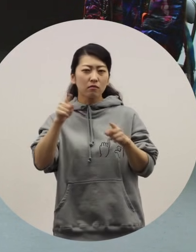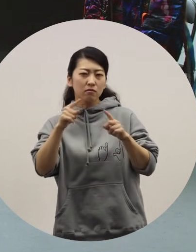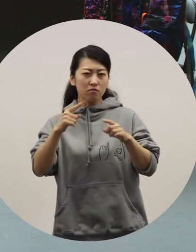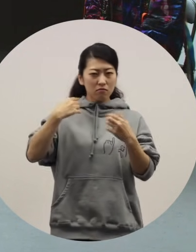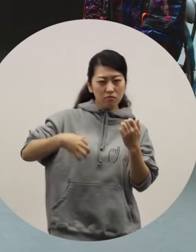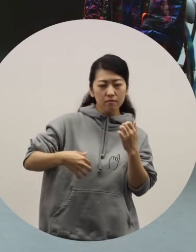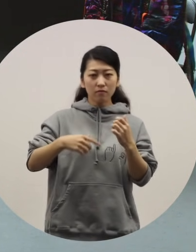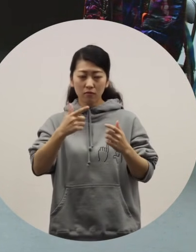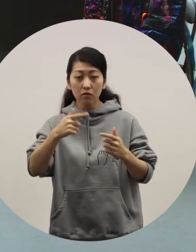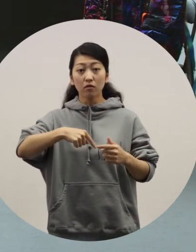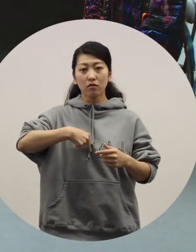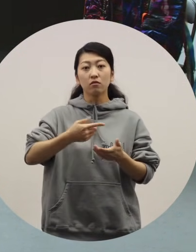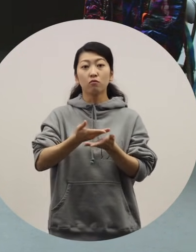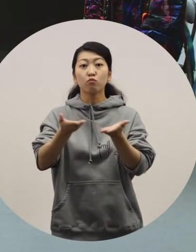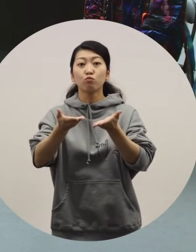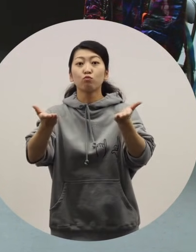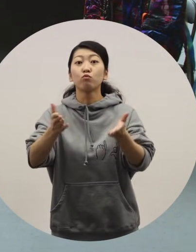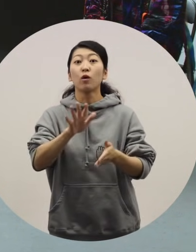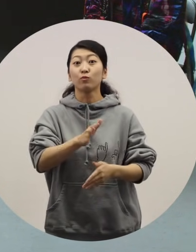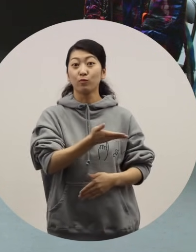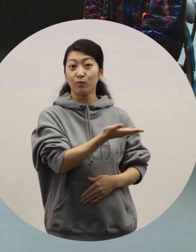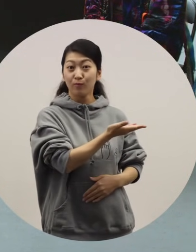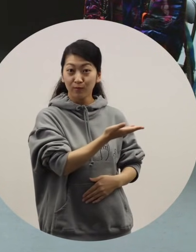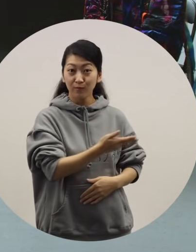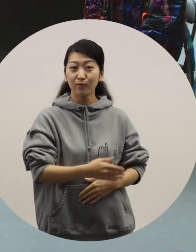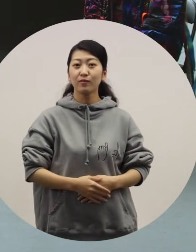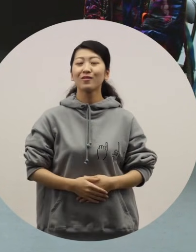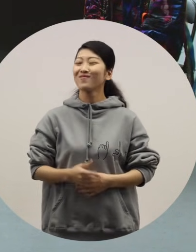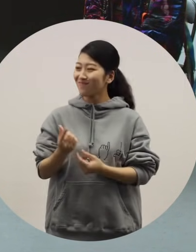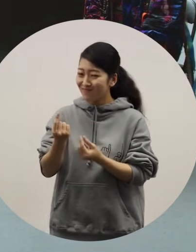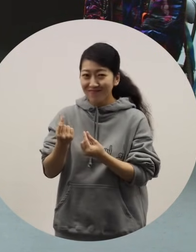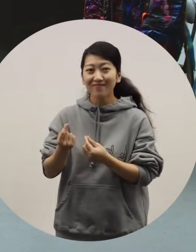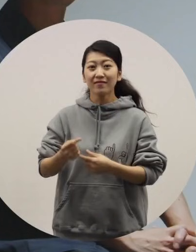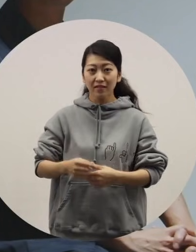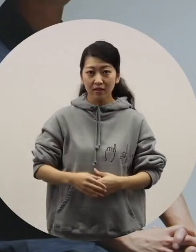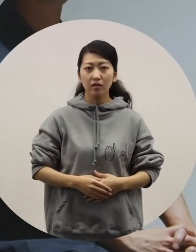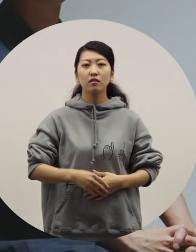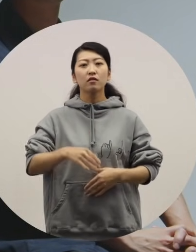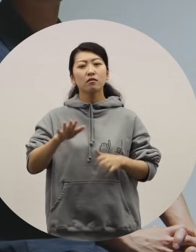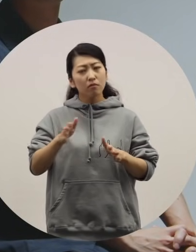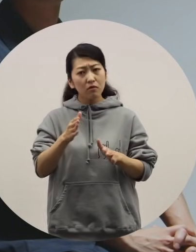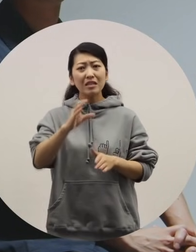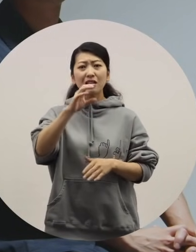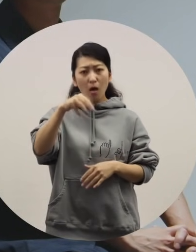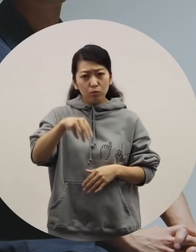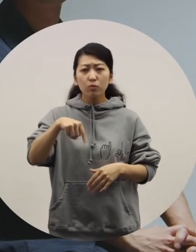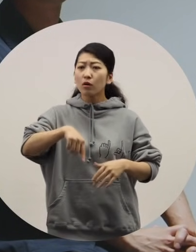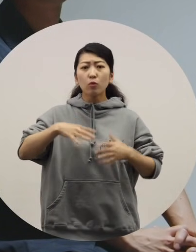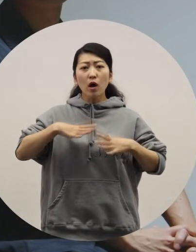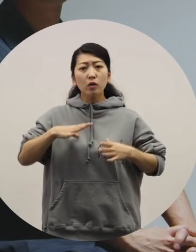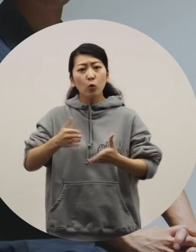And I heard he released his solo album. [Kenmochi] Yes, that's right. [Ochiai] Recently, you have been involved in a few projects,